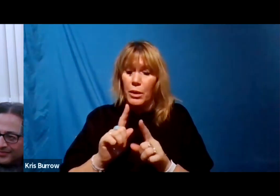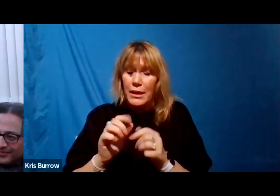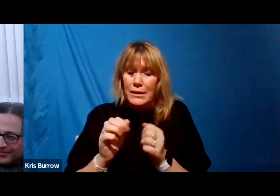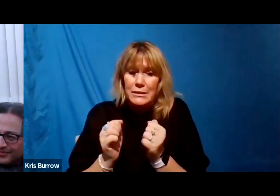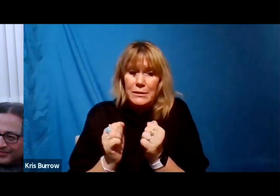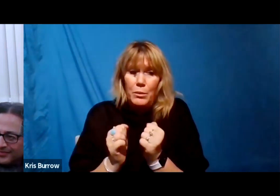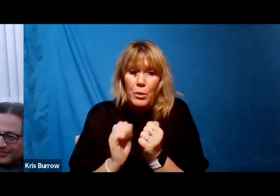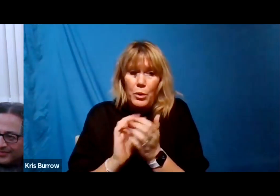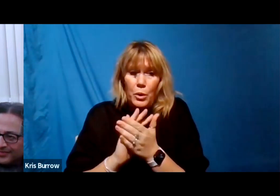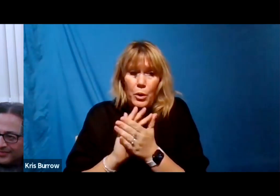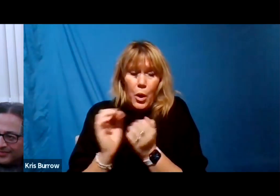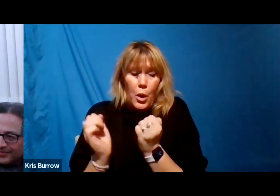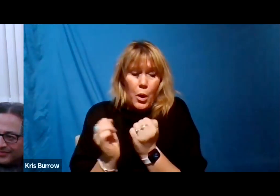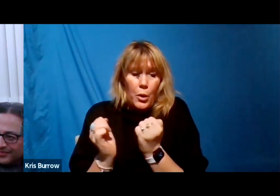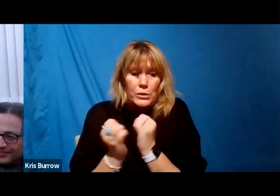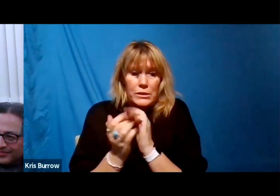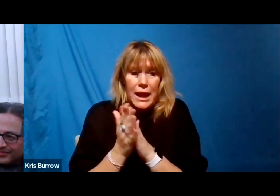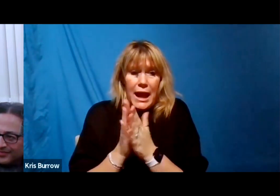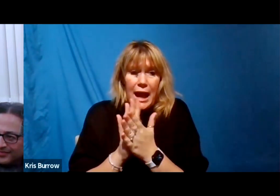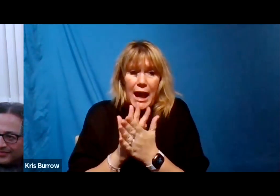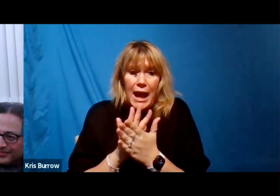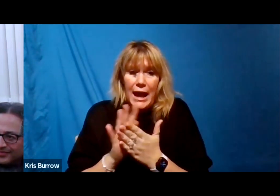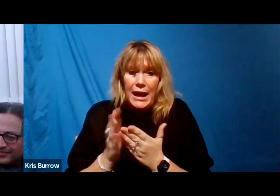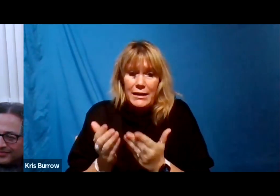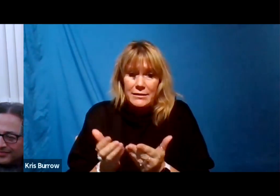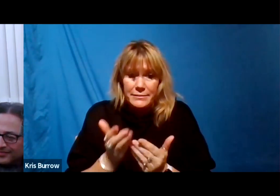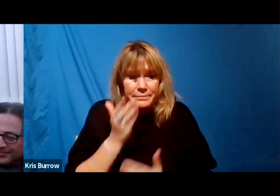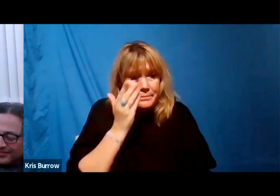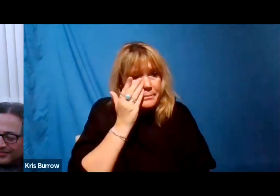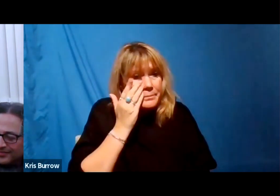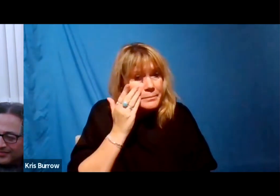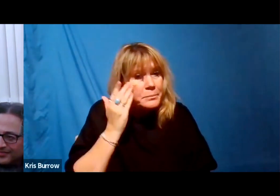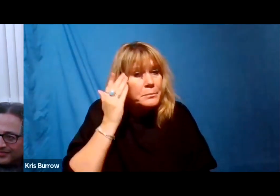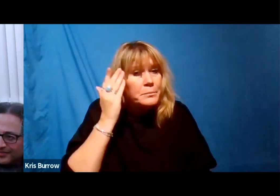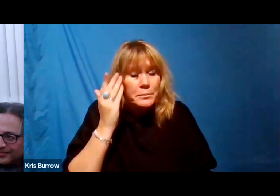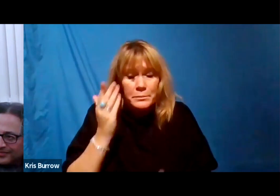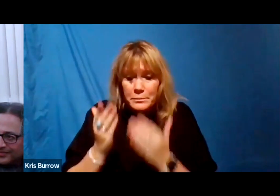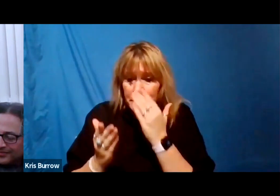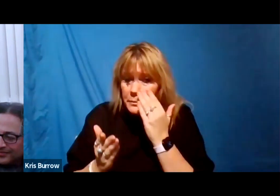comments for my song writing there,